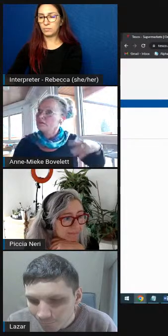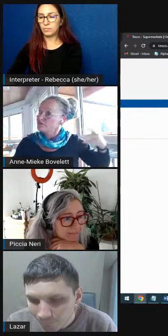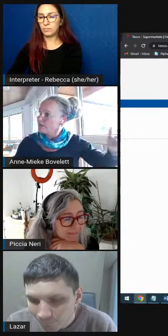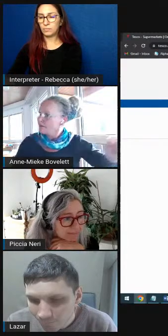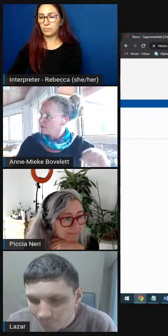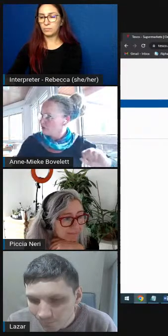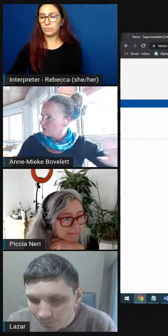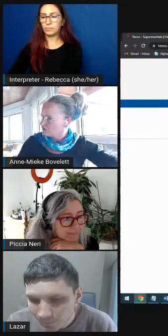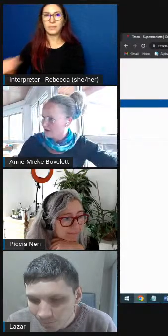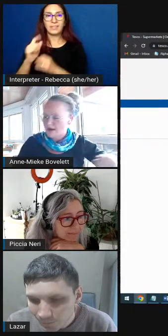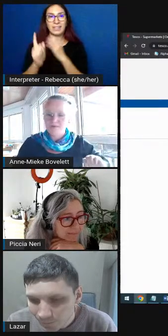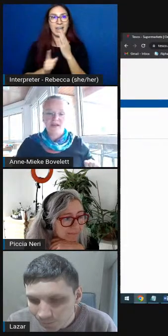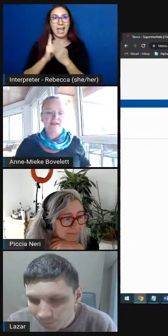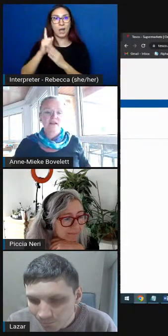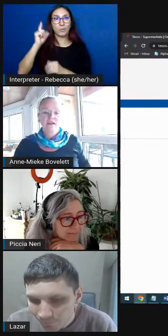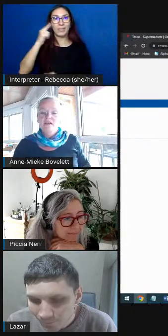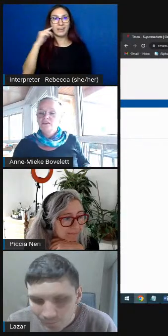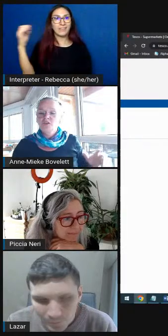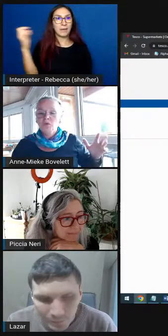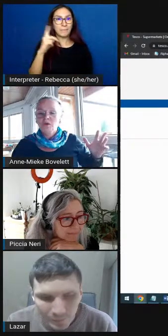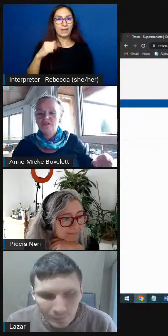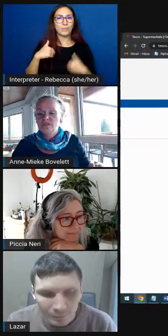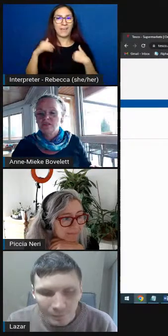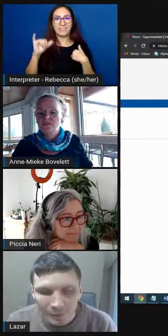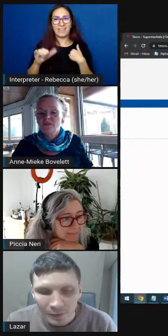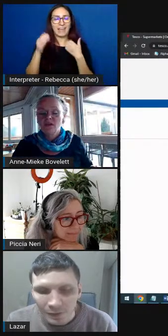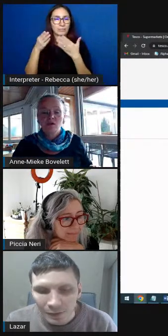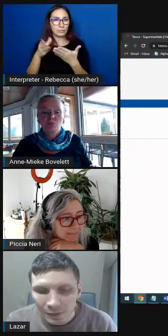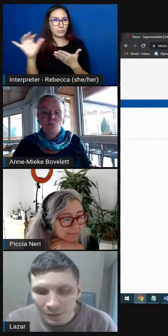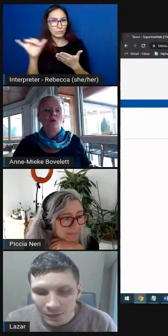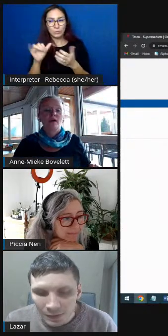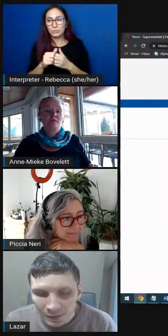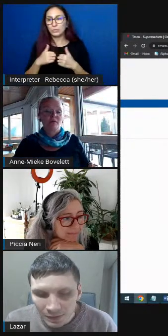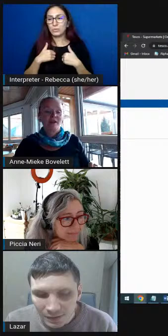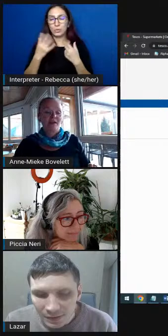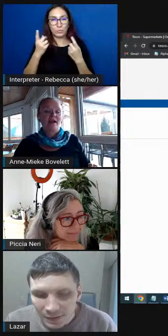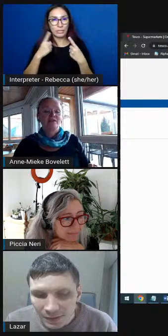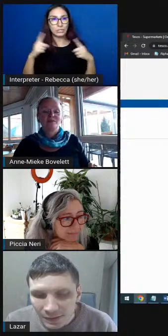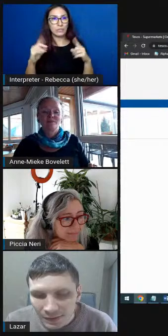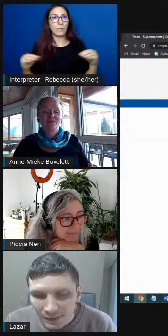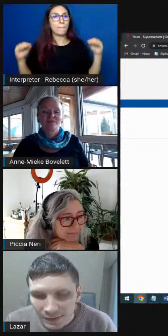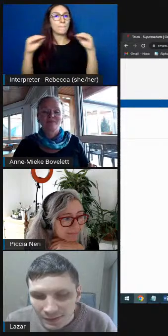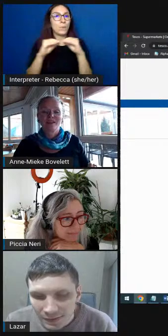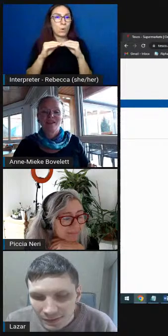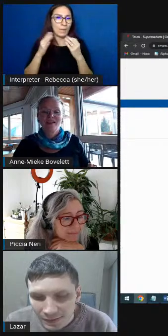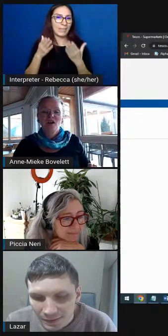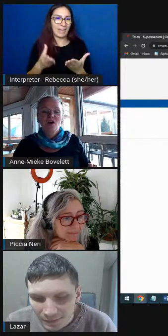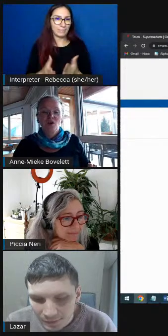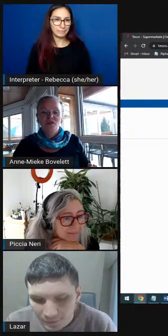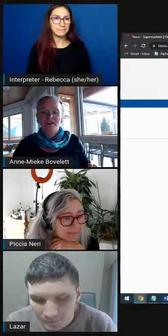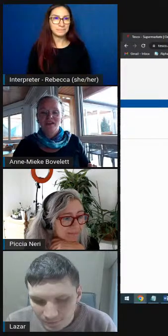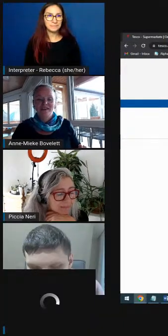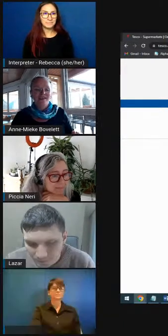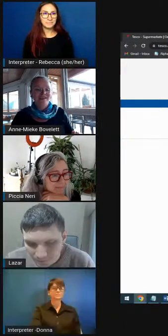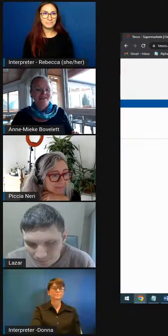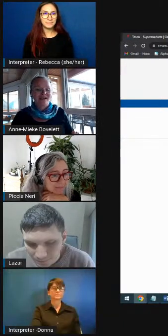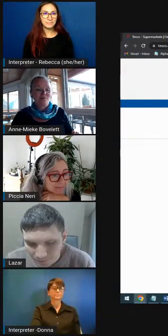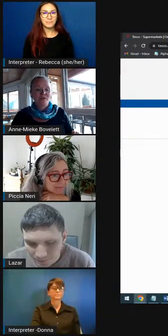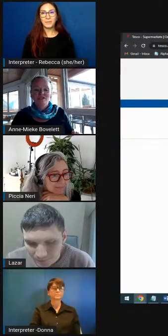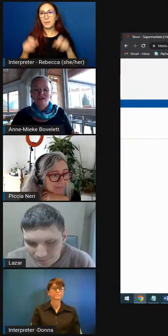That would be nice, wouldn't it? If you come back the next day and it suddenly says today we have this paragraph and then an hour later they come